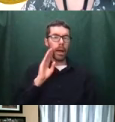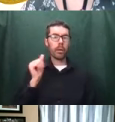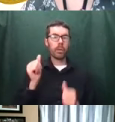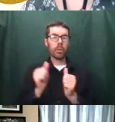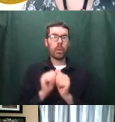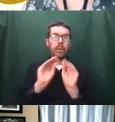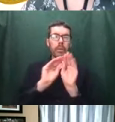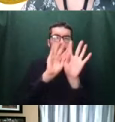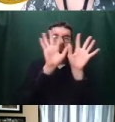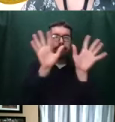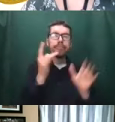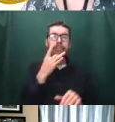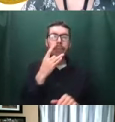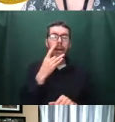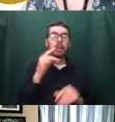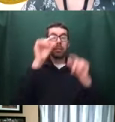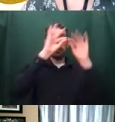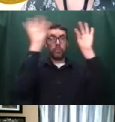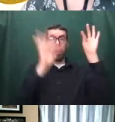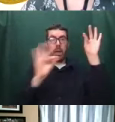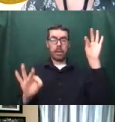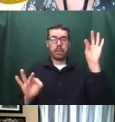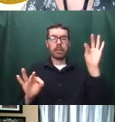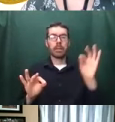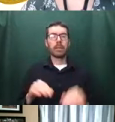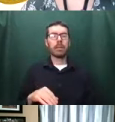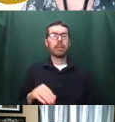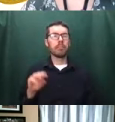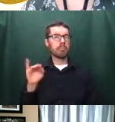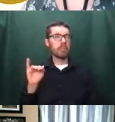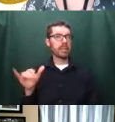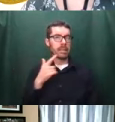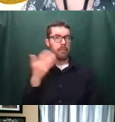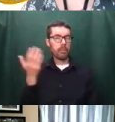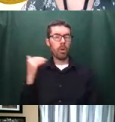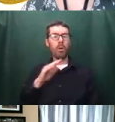the phrase is, um, as, I think Missy had said earlier, all bodies are caught in the bindings